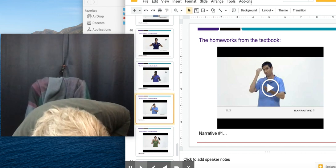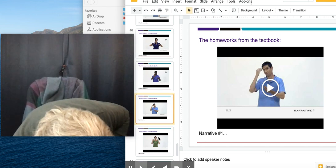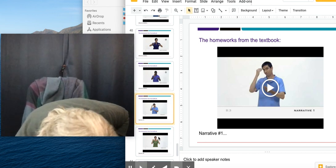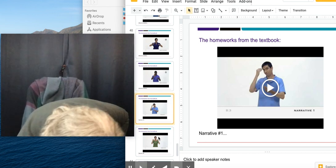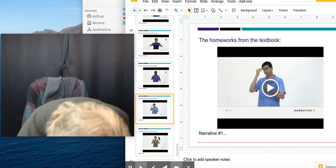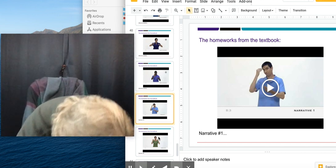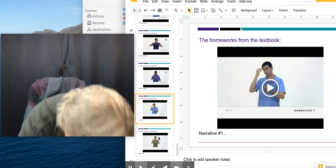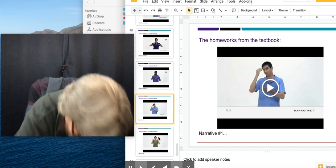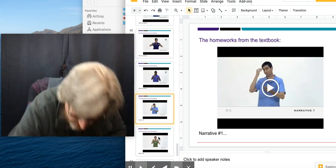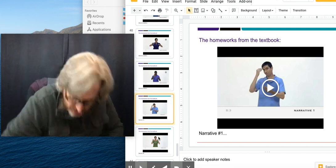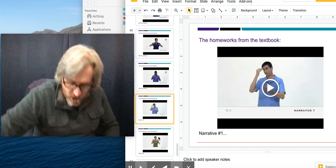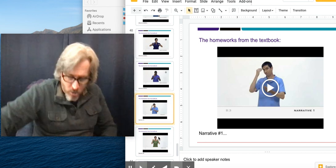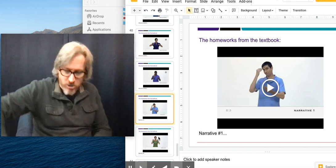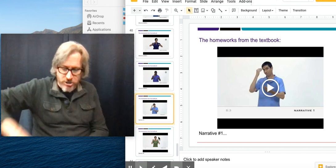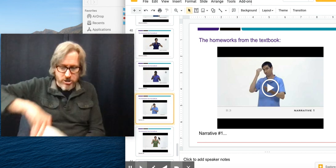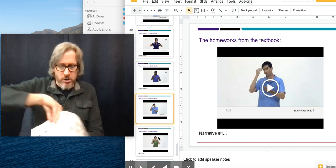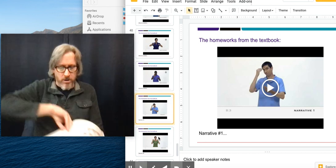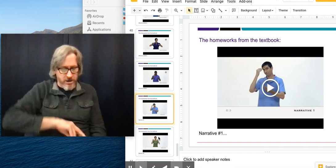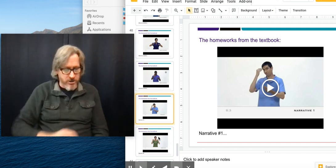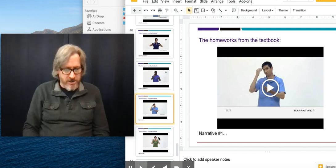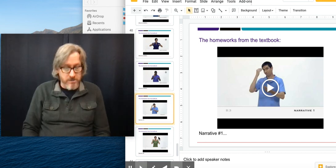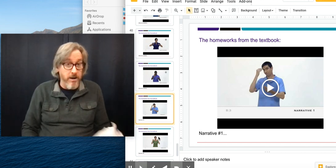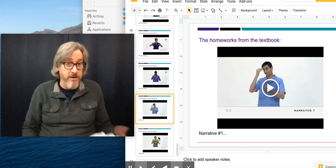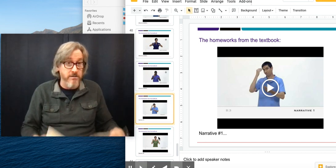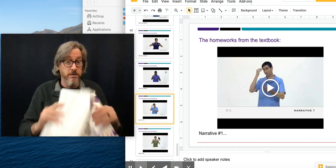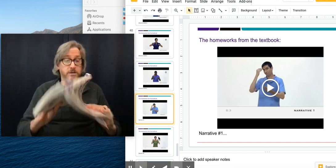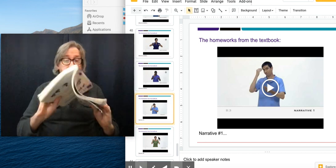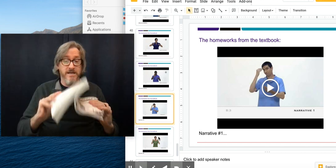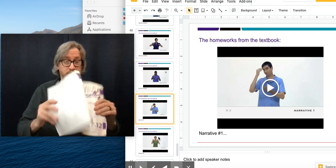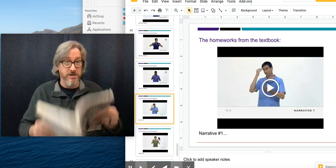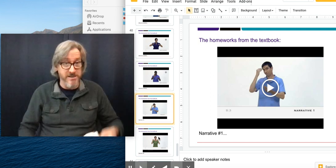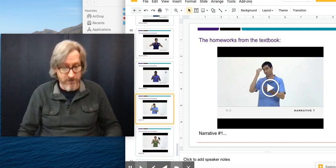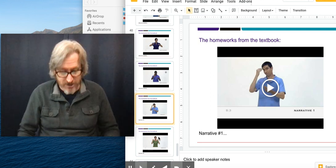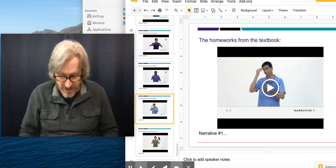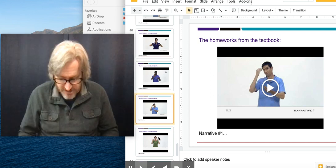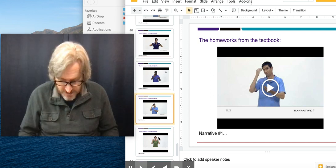so with the narratives what you're going to want to do is my textbook is seeing better days